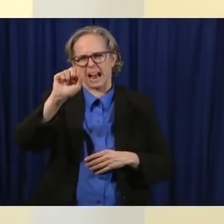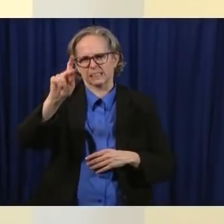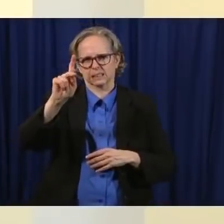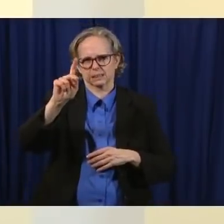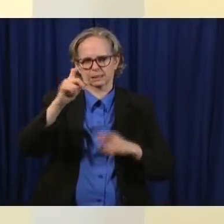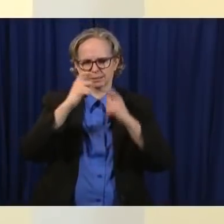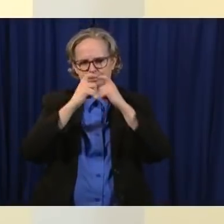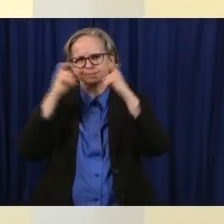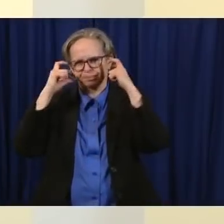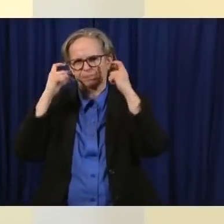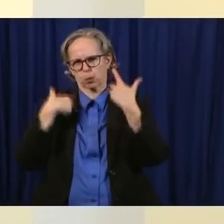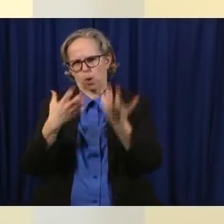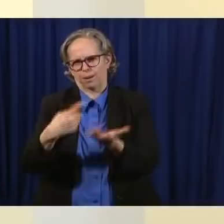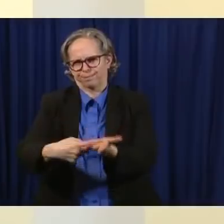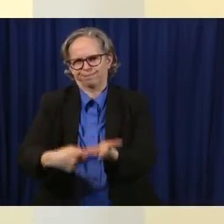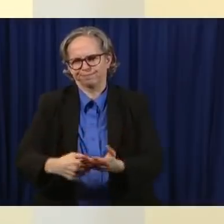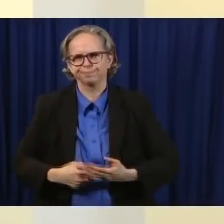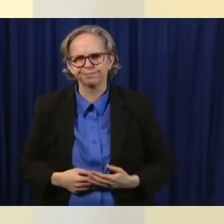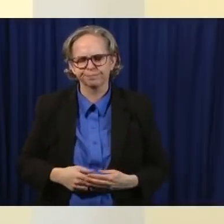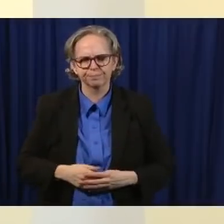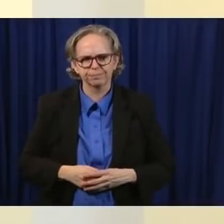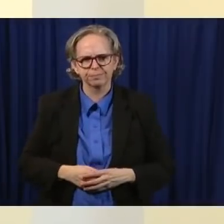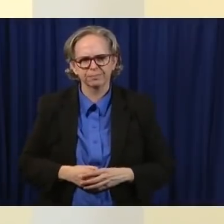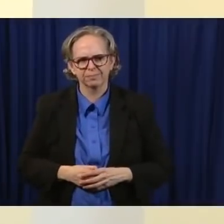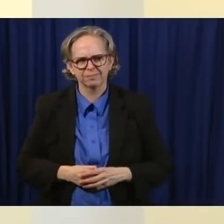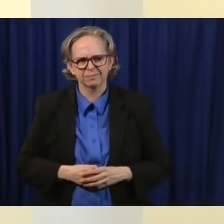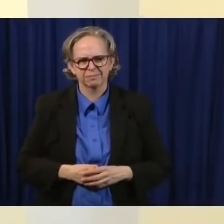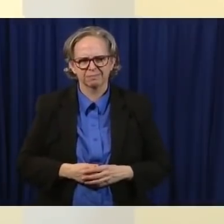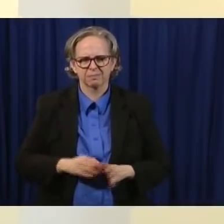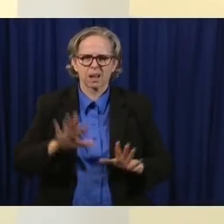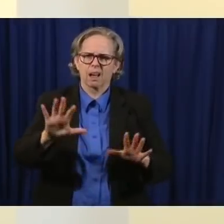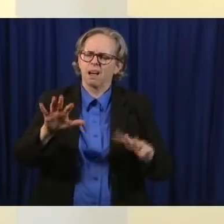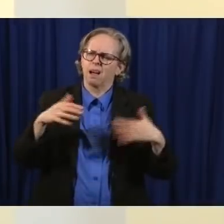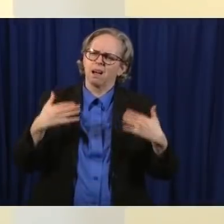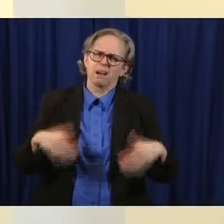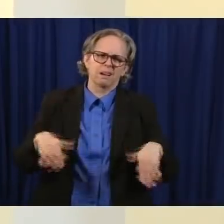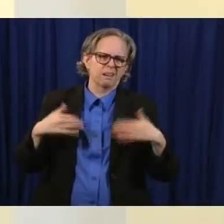I WANT TO TALK A LITTLE BIT